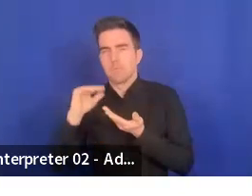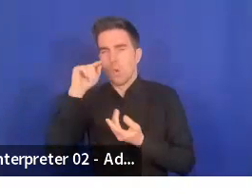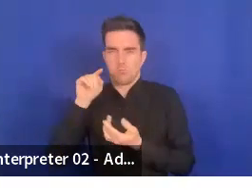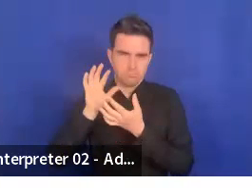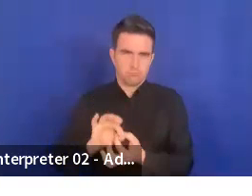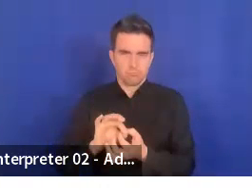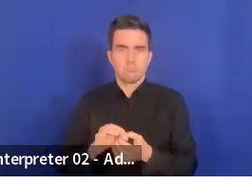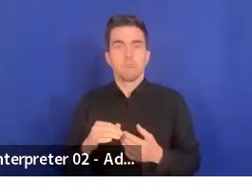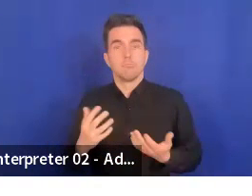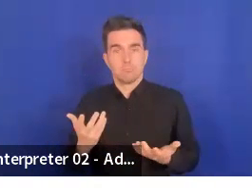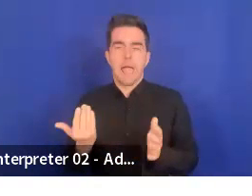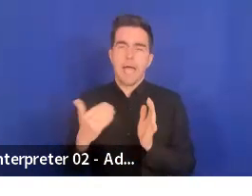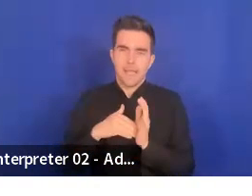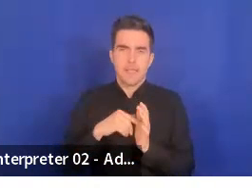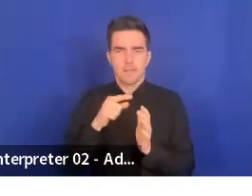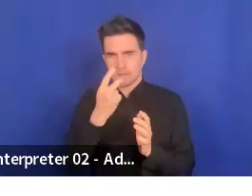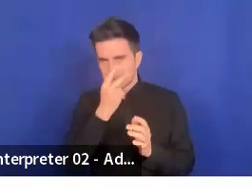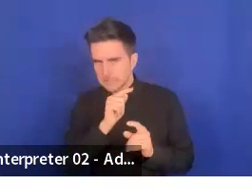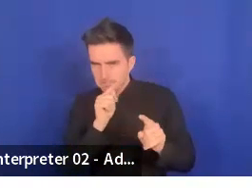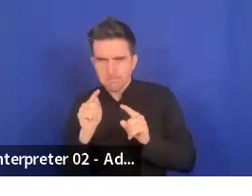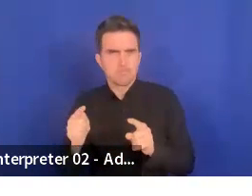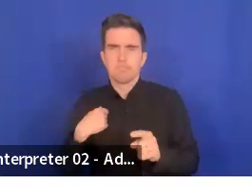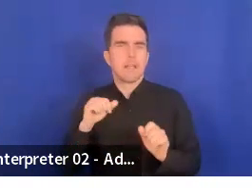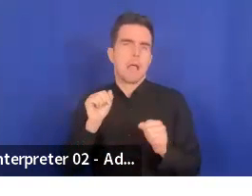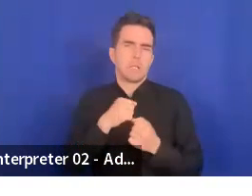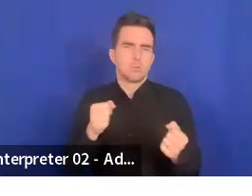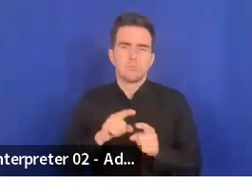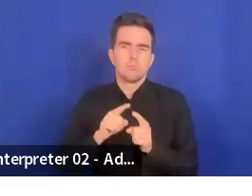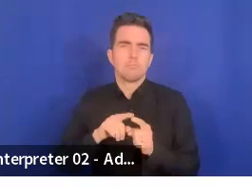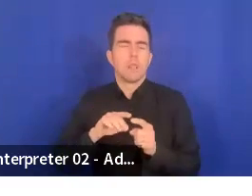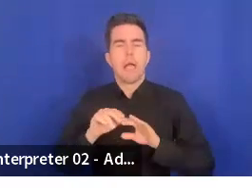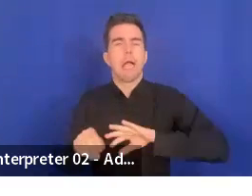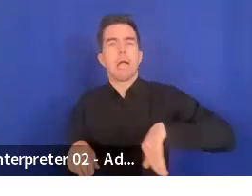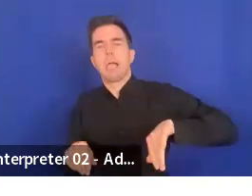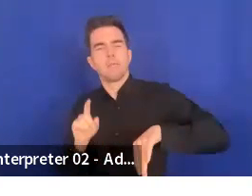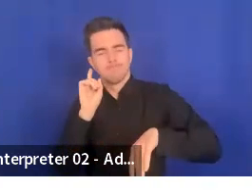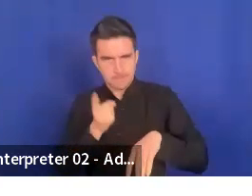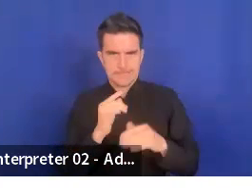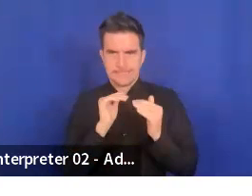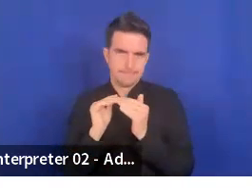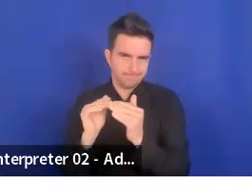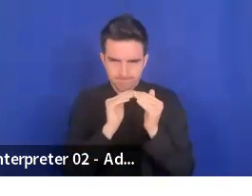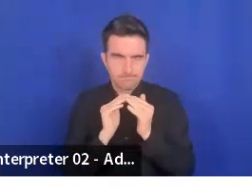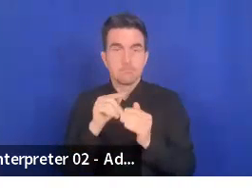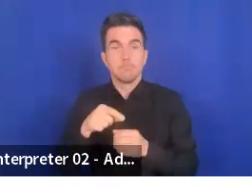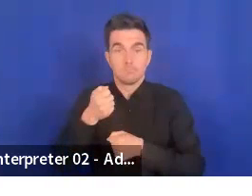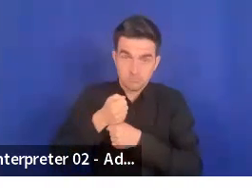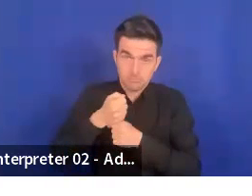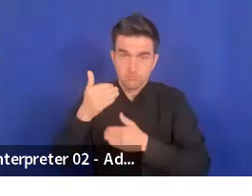And so the task force really thought that we needed to, not only include it, but strengthen it even further.